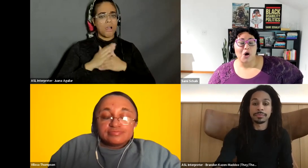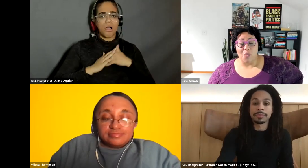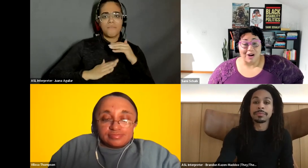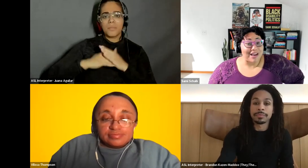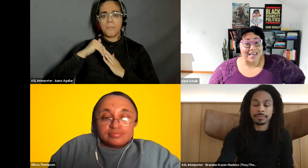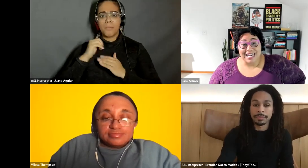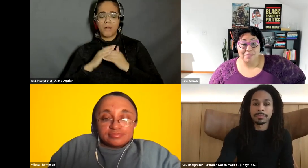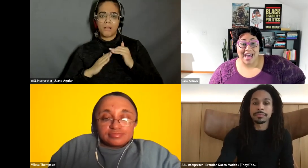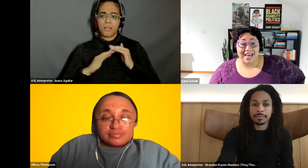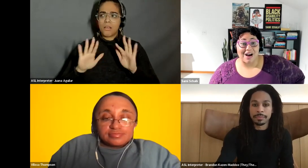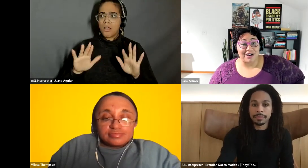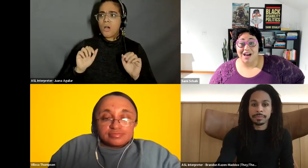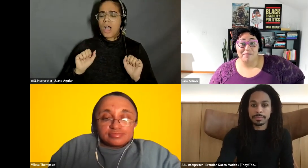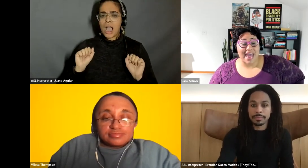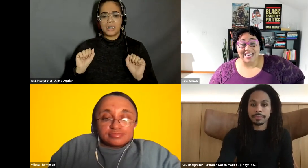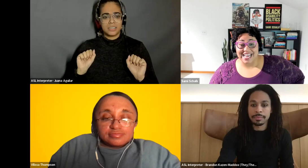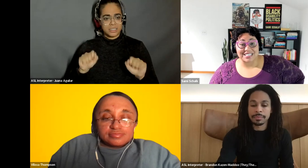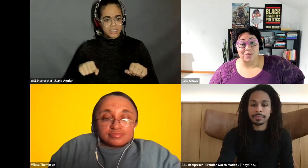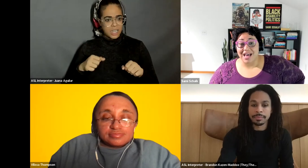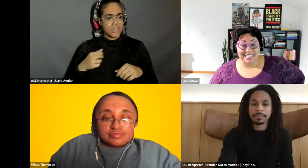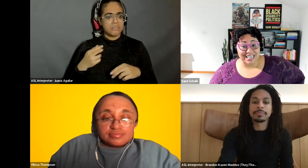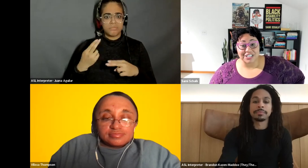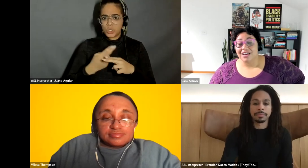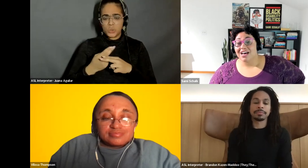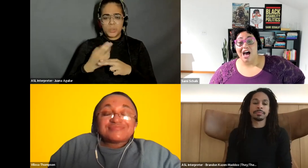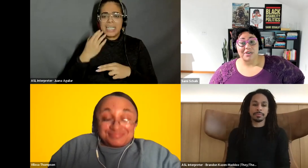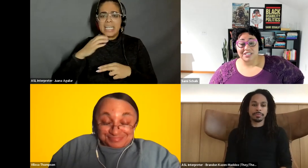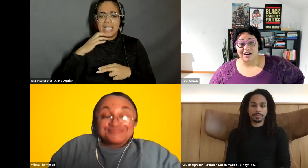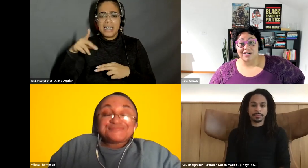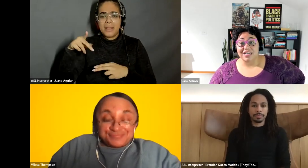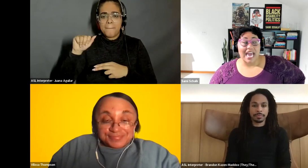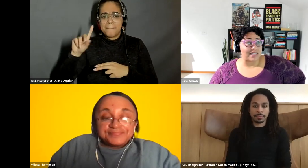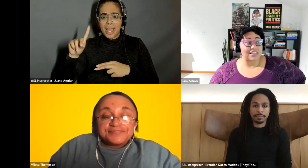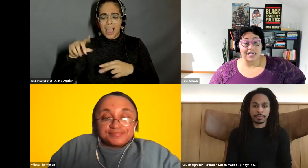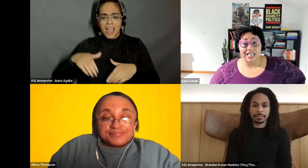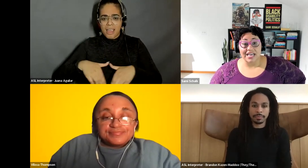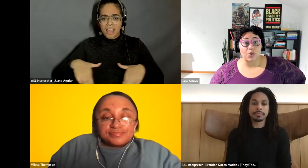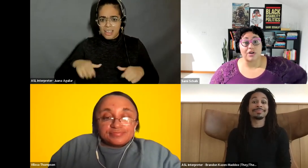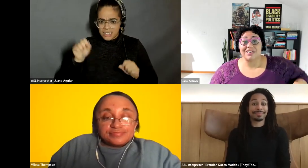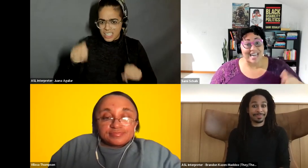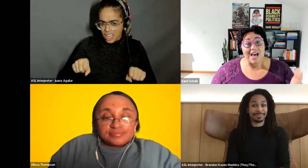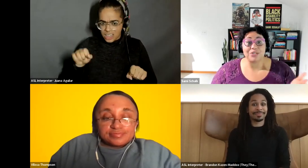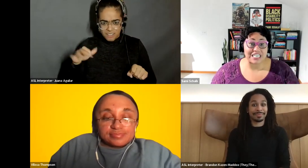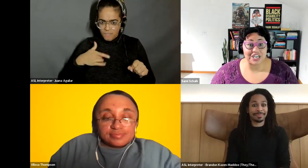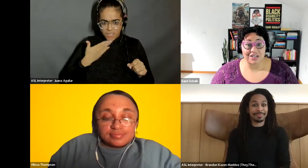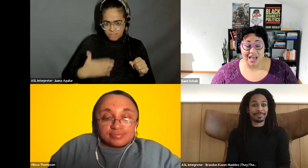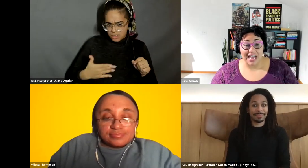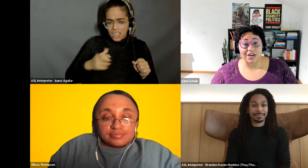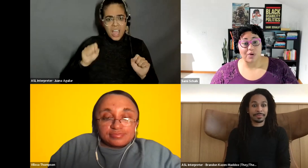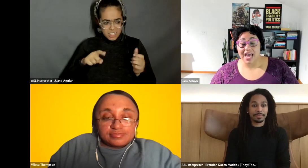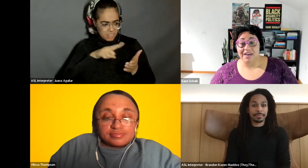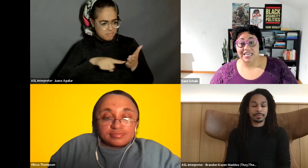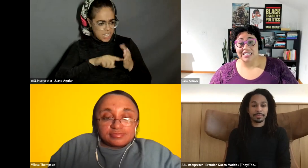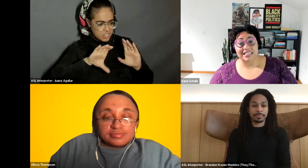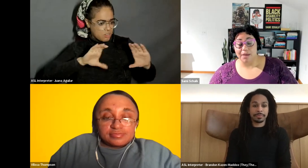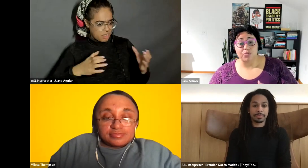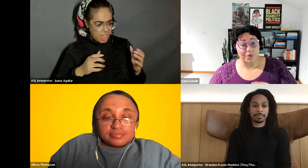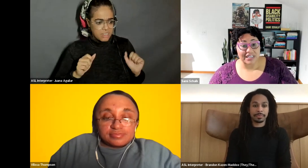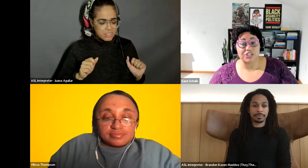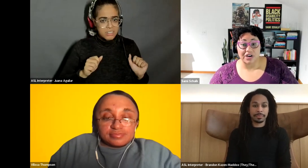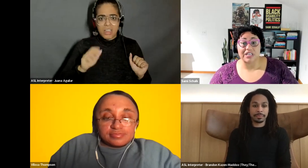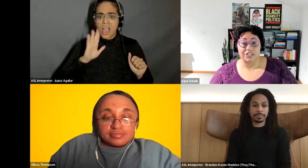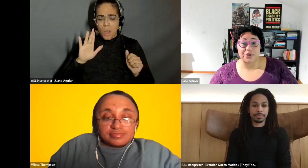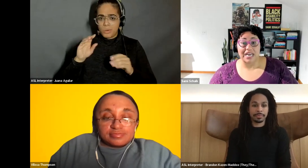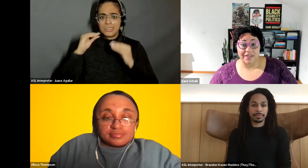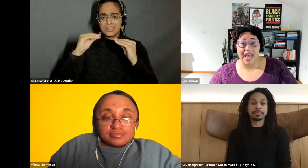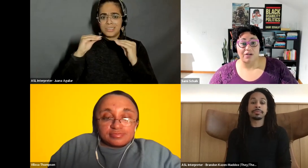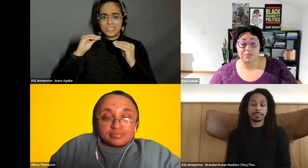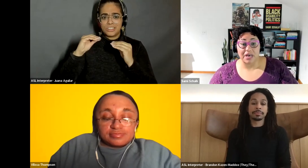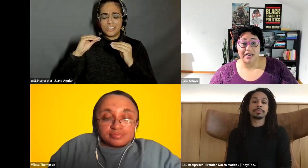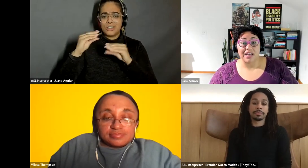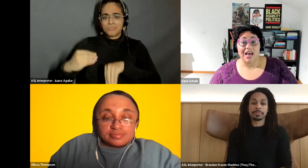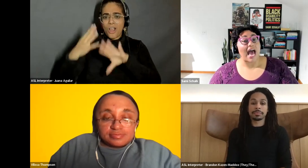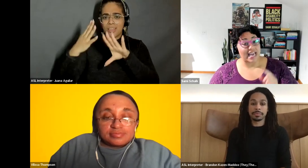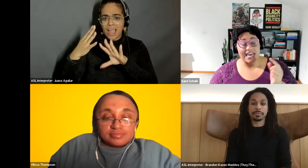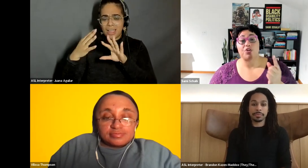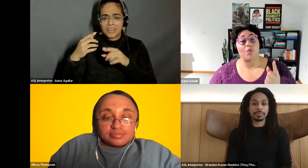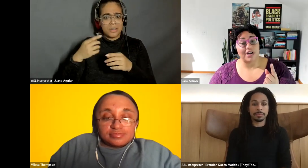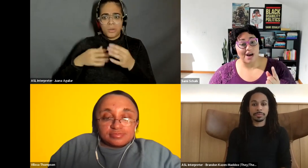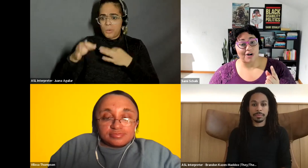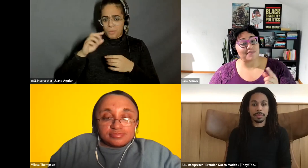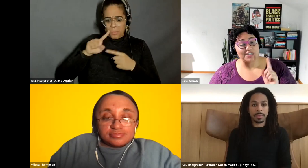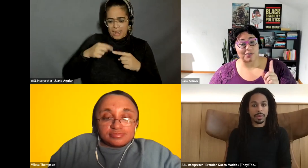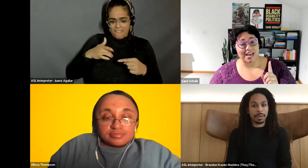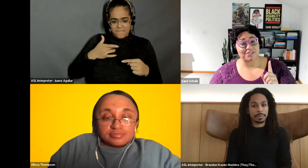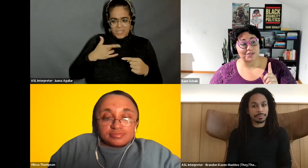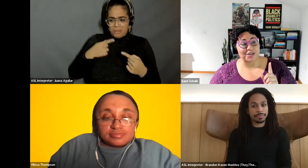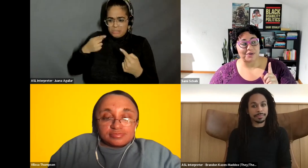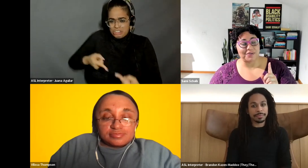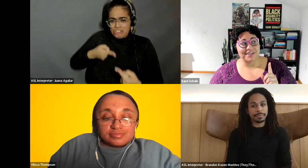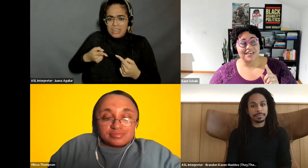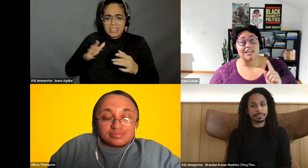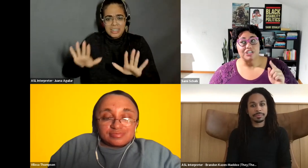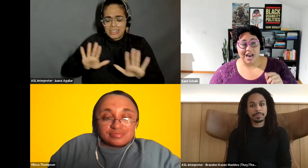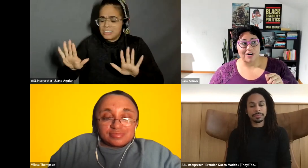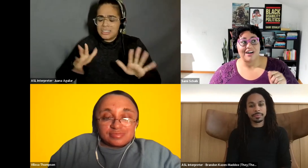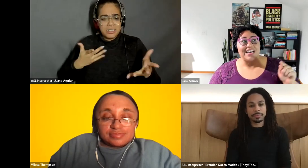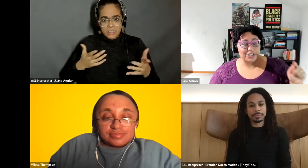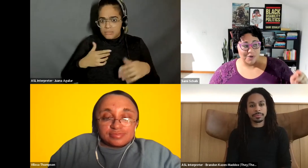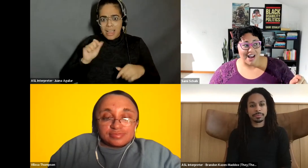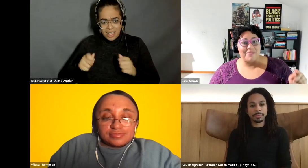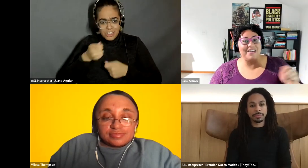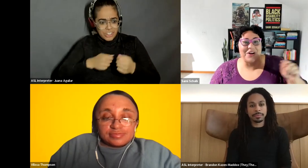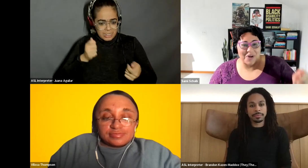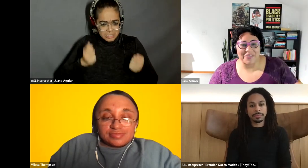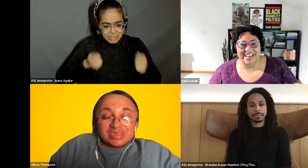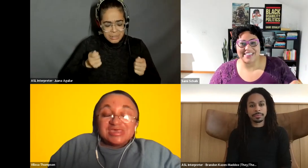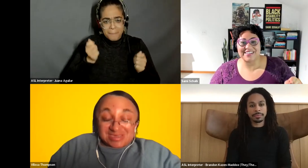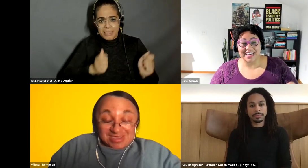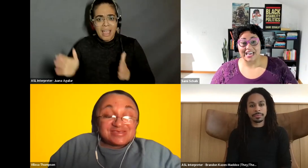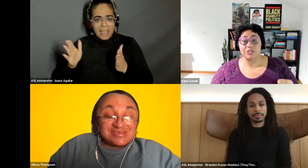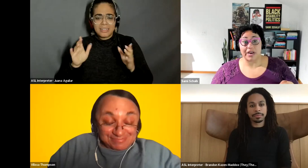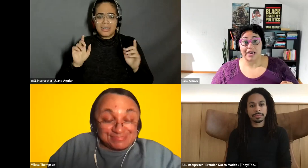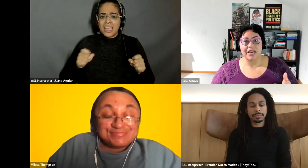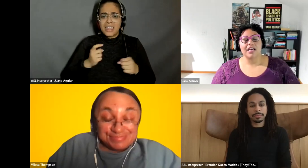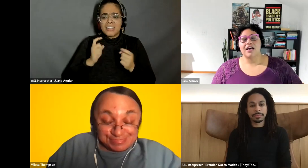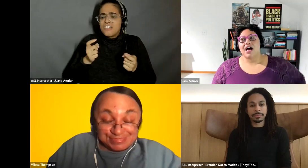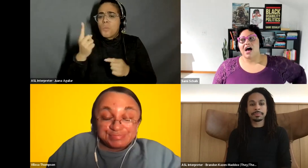Sami Schalk: wearing a heating pad on pain days when I teach, i'm going to start canceling class or now teaching online when I have days that i'm really struggling to get out of the house. But I can give you 1 hour if I don't have to also shower and drive do all the other things right?